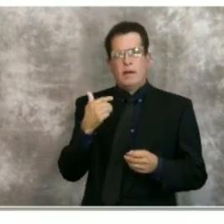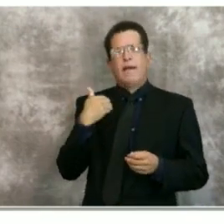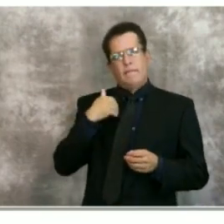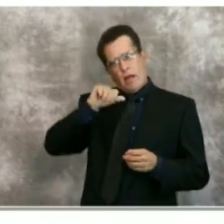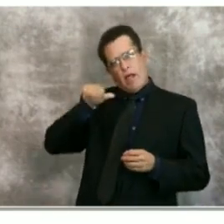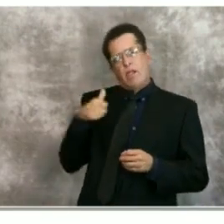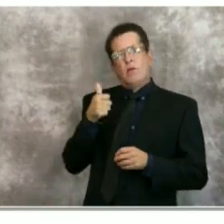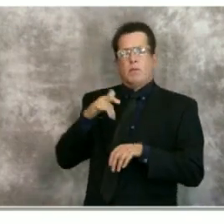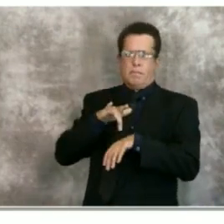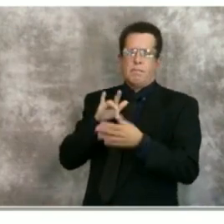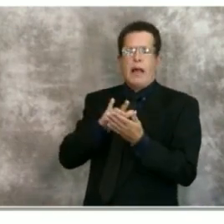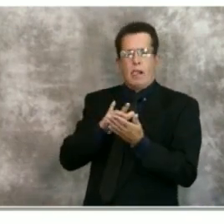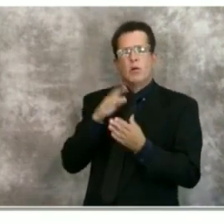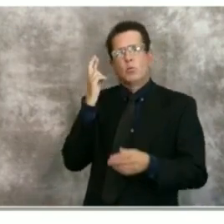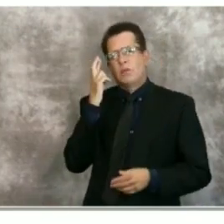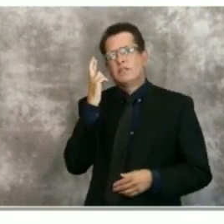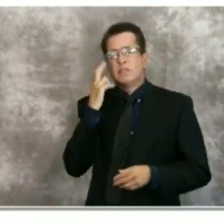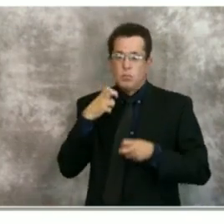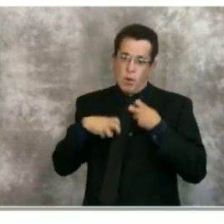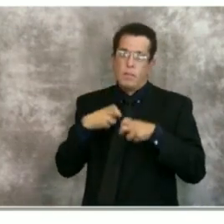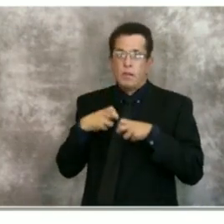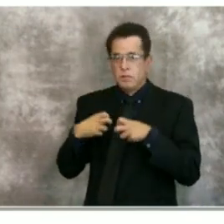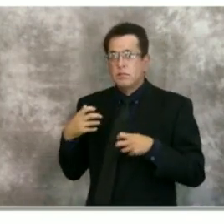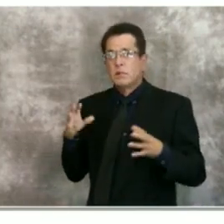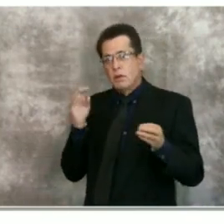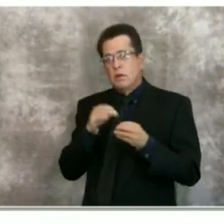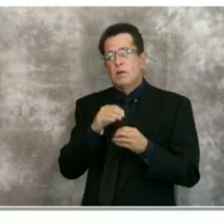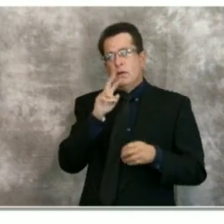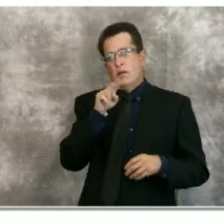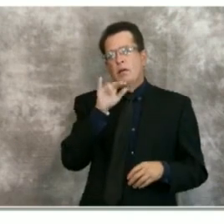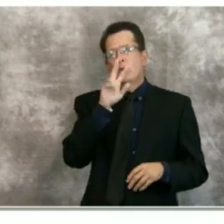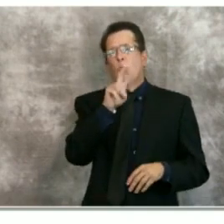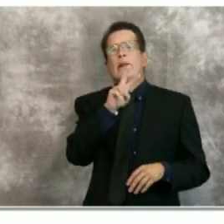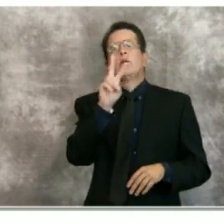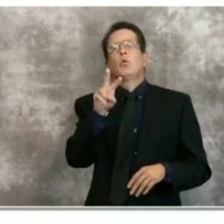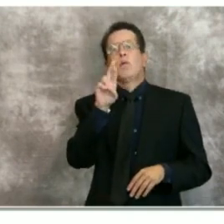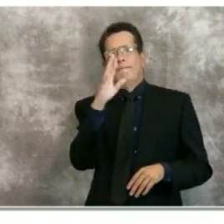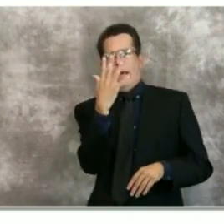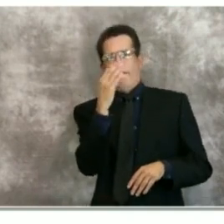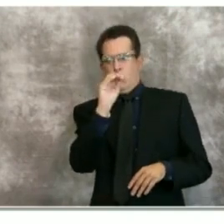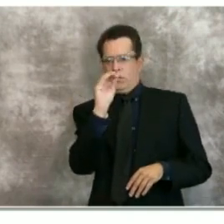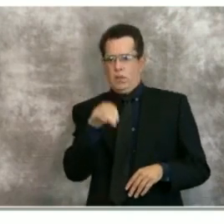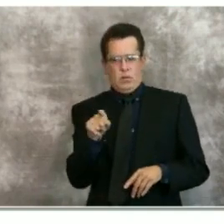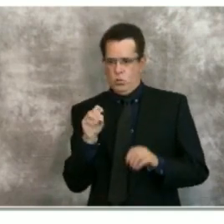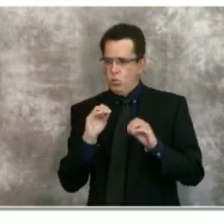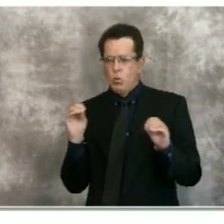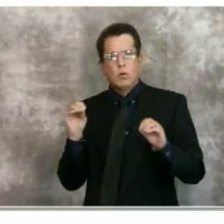OR 251 OR MALE AND 425 OR 95% OF THE TOTAL. DEATHS HAD